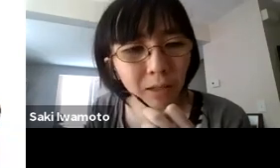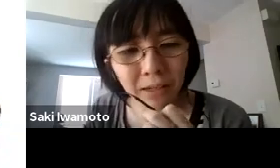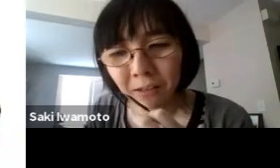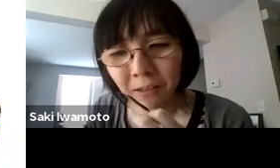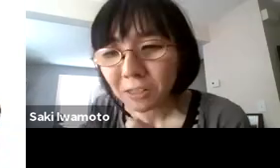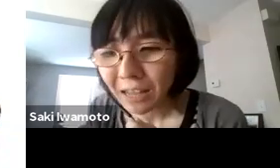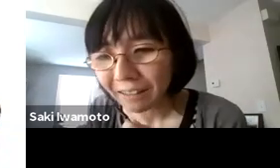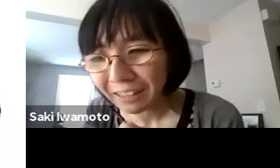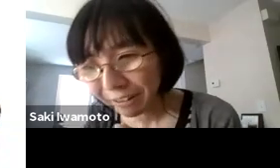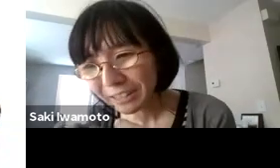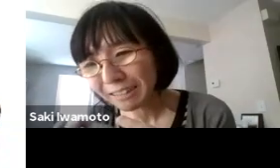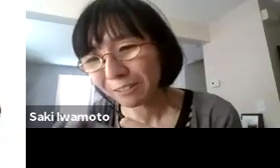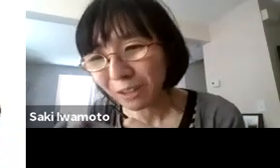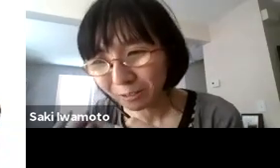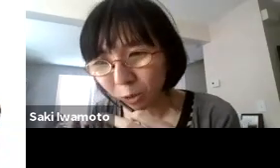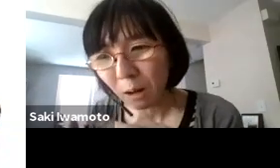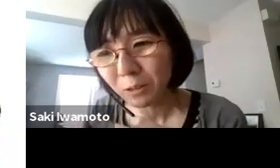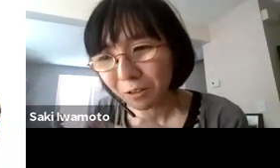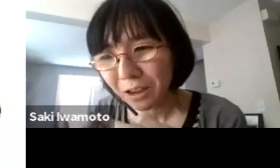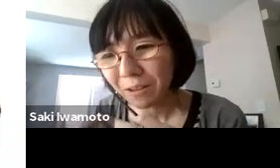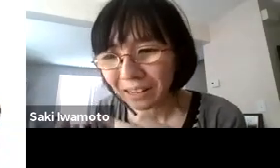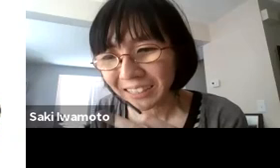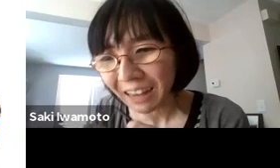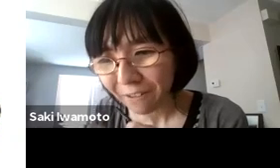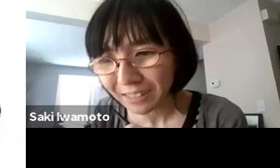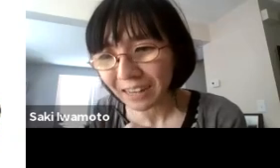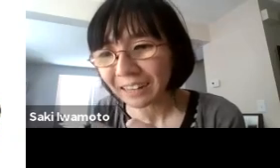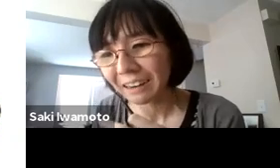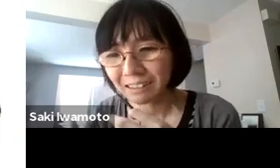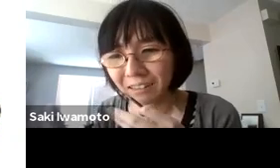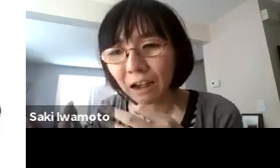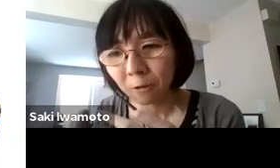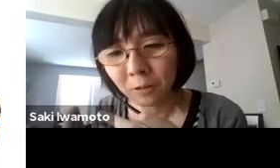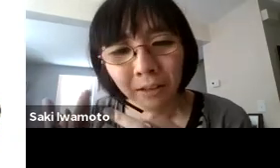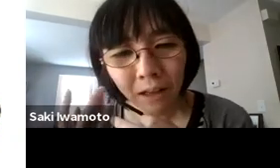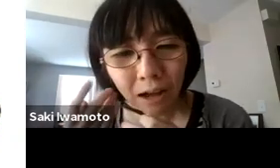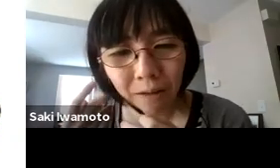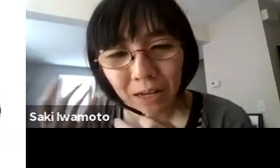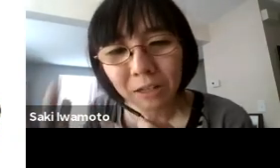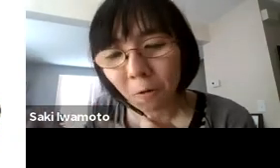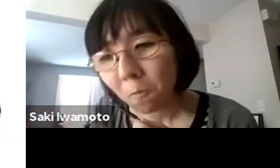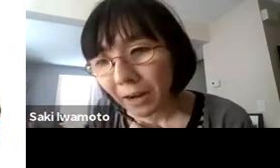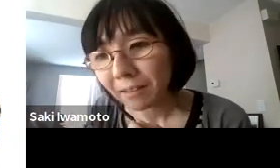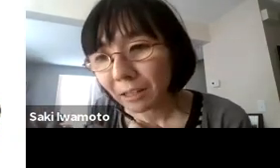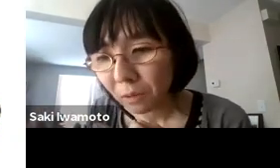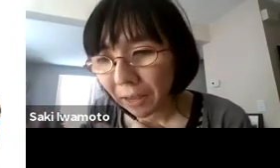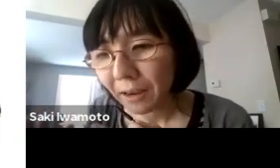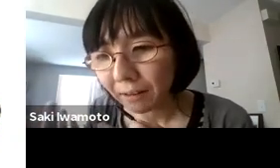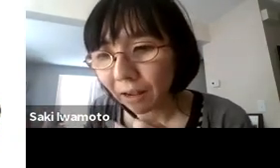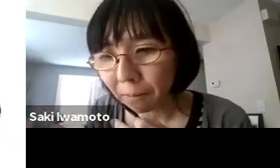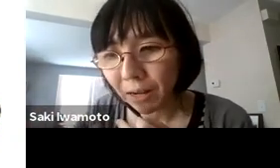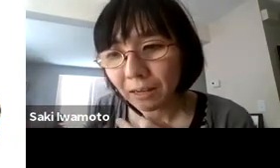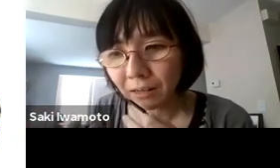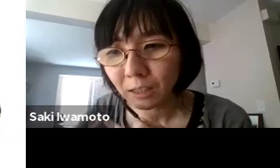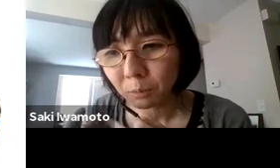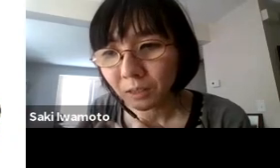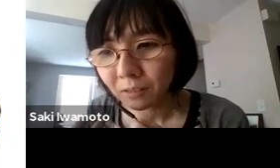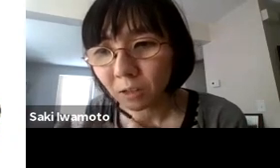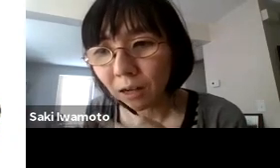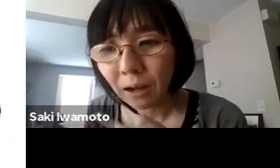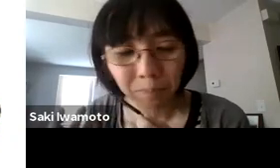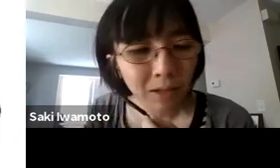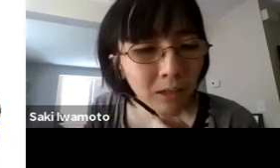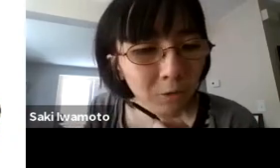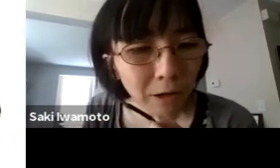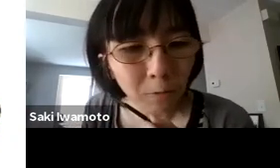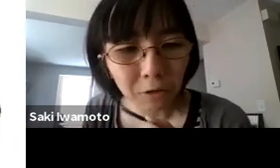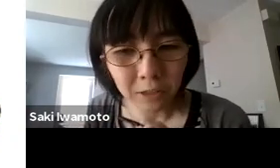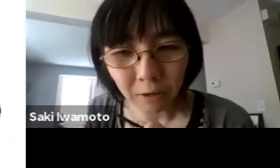sad or whatever but like, no, it's not like you can blow bubbles to him and like see how exciting he is and how in your own way like playing in making an experience.